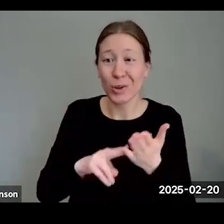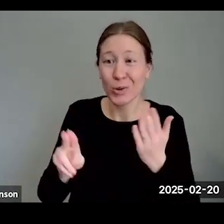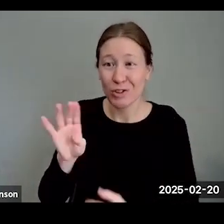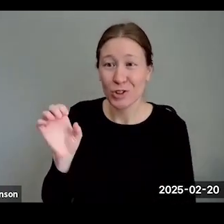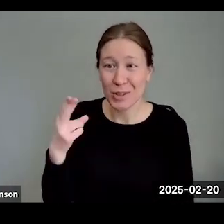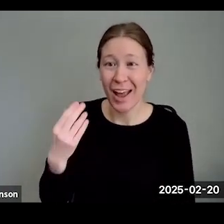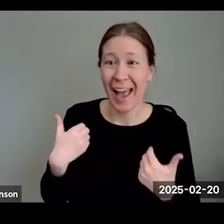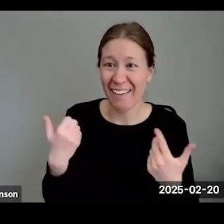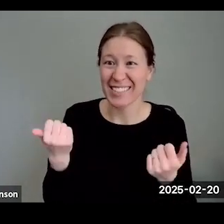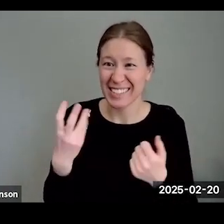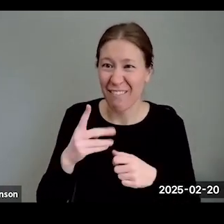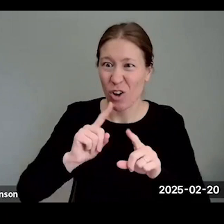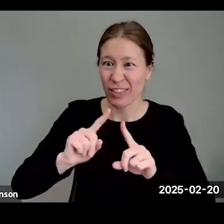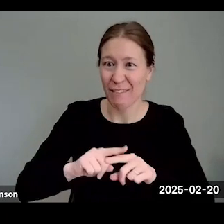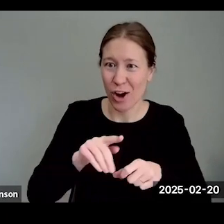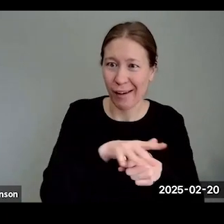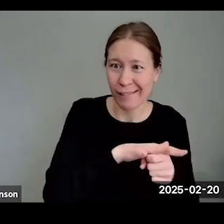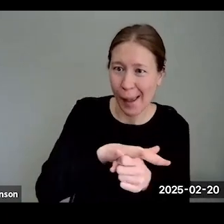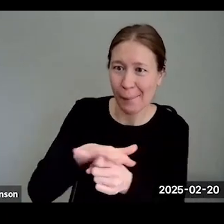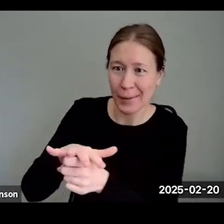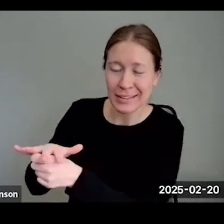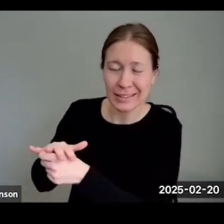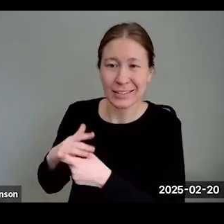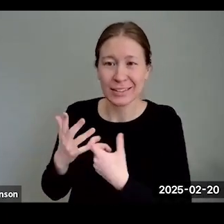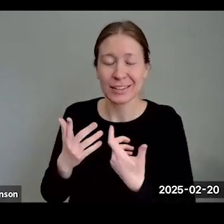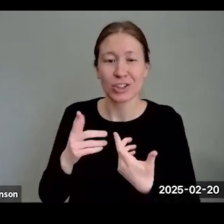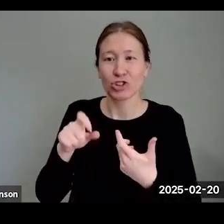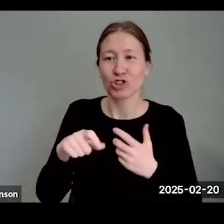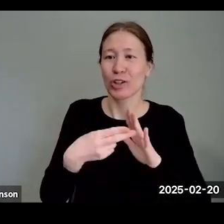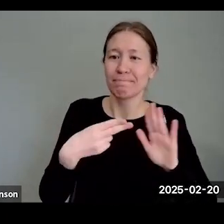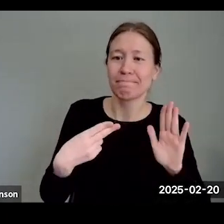We should want to include which campus this position might be located.